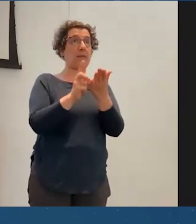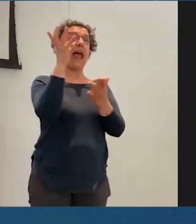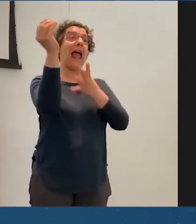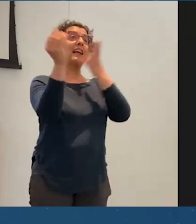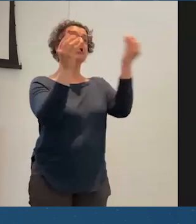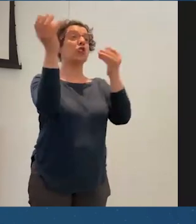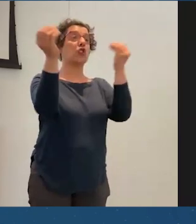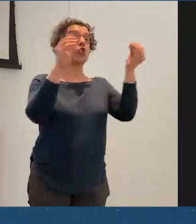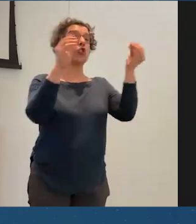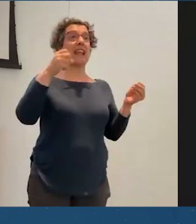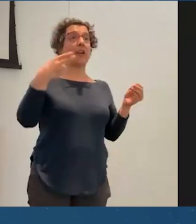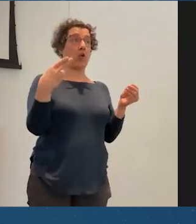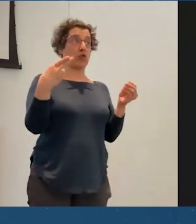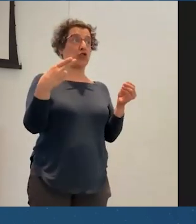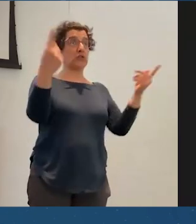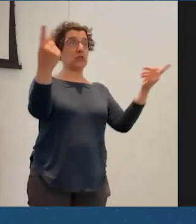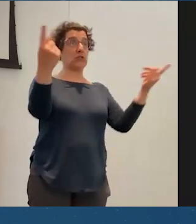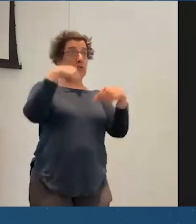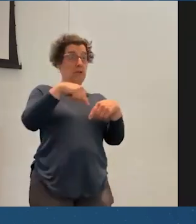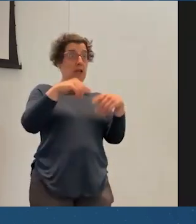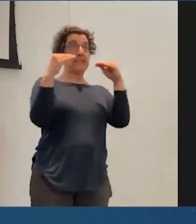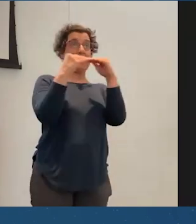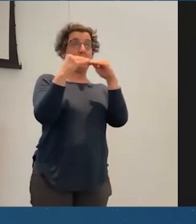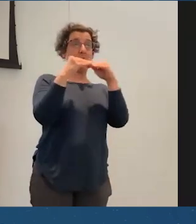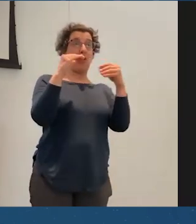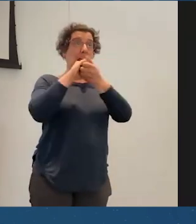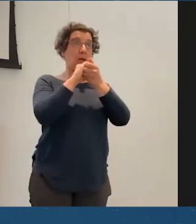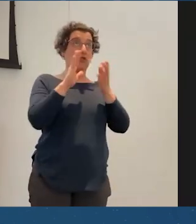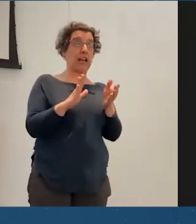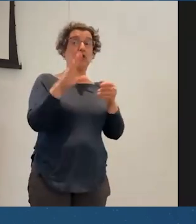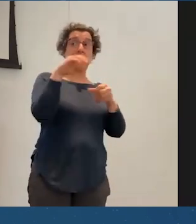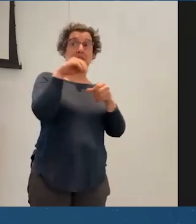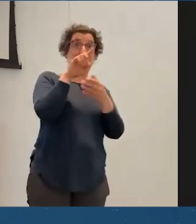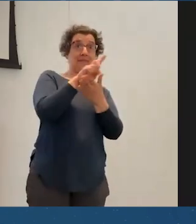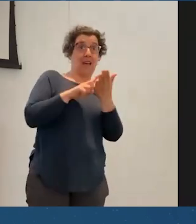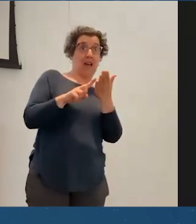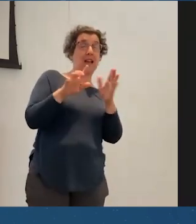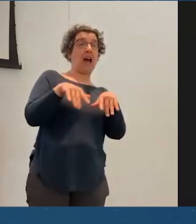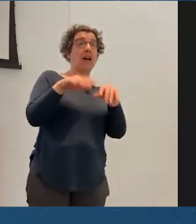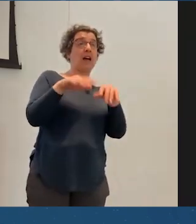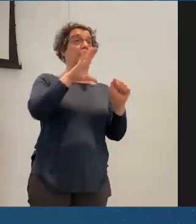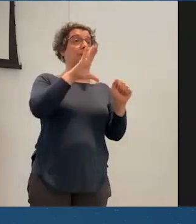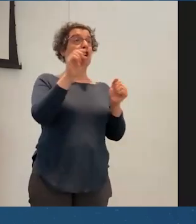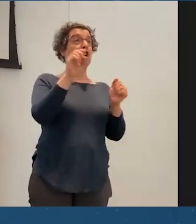to participate as equal collaborators in design. Adopting co-design moves from us--